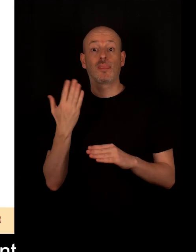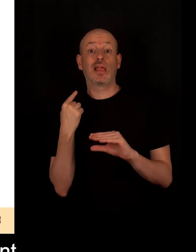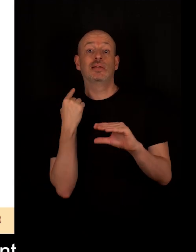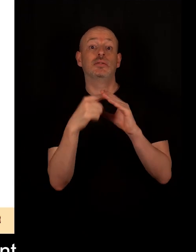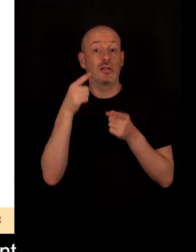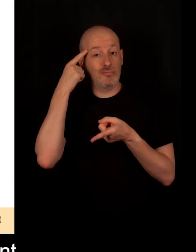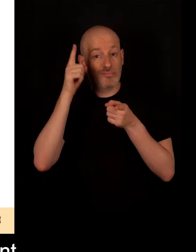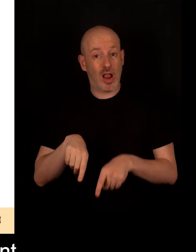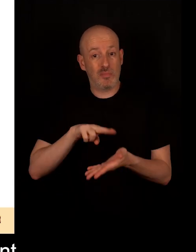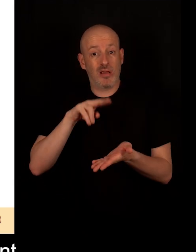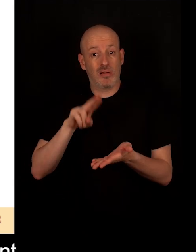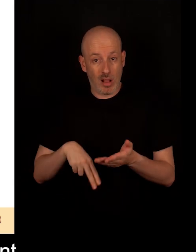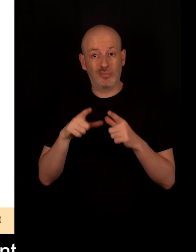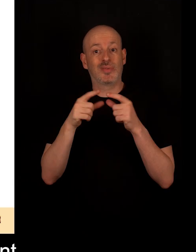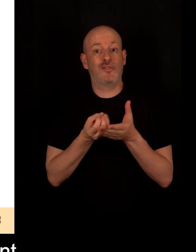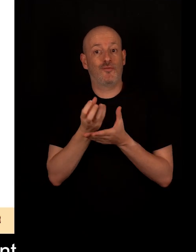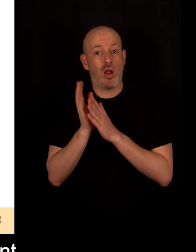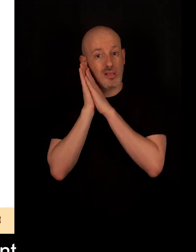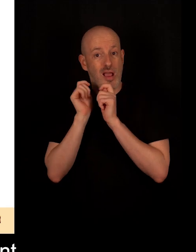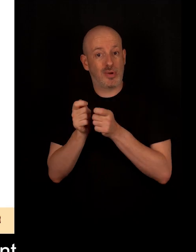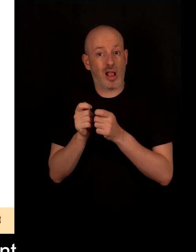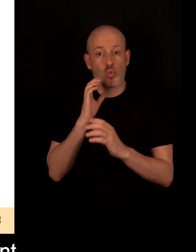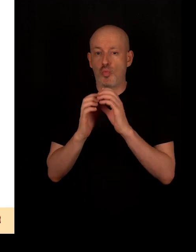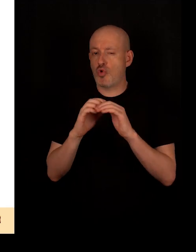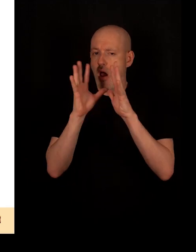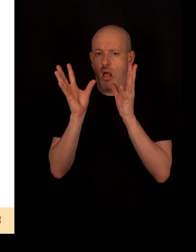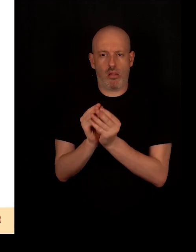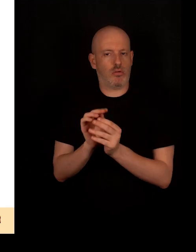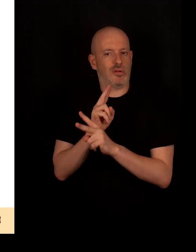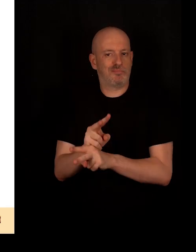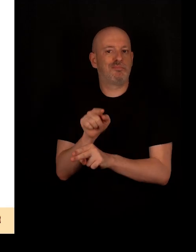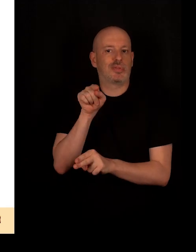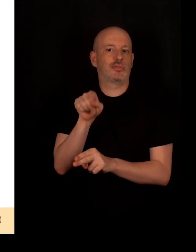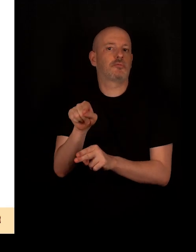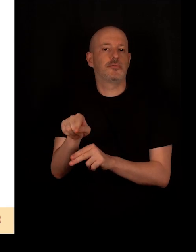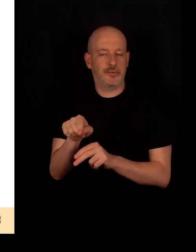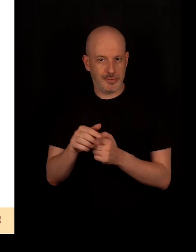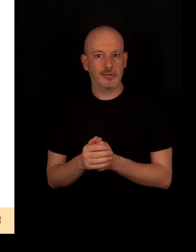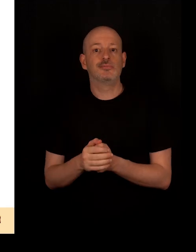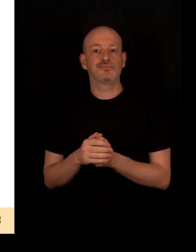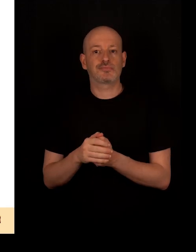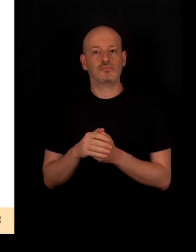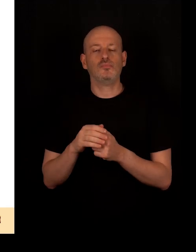Where we will send you the grant agreement. And in the residency info card application all communication must be kept there.